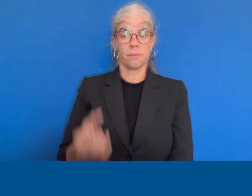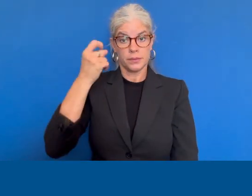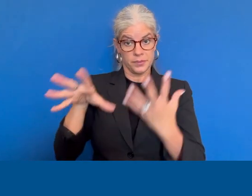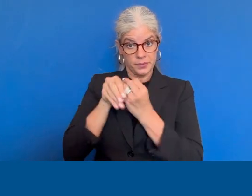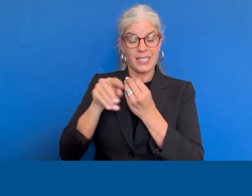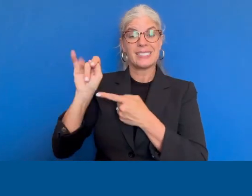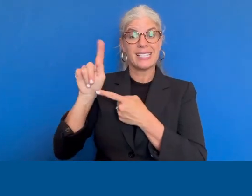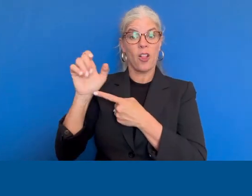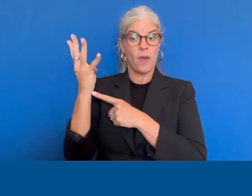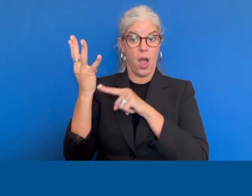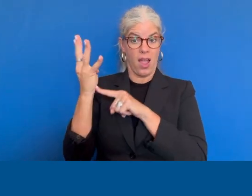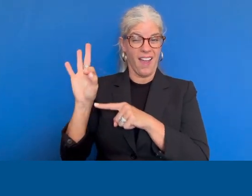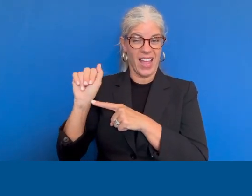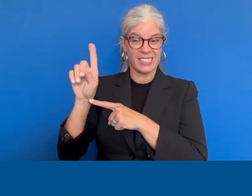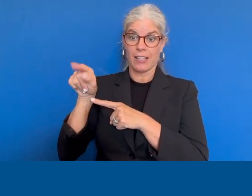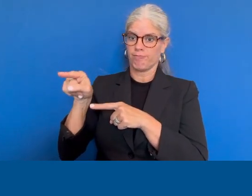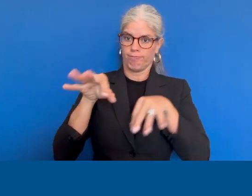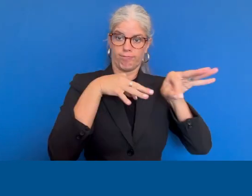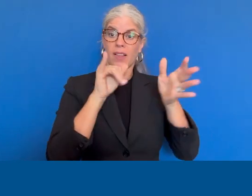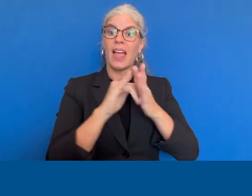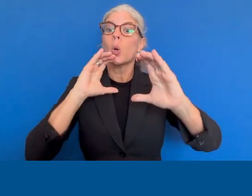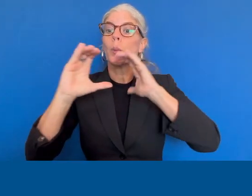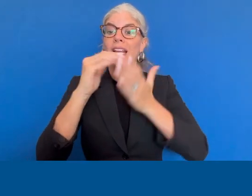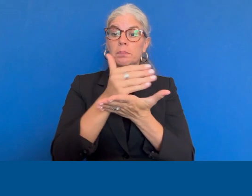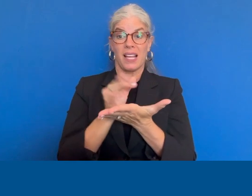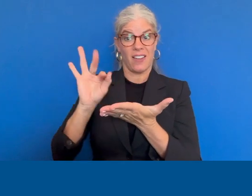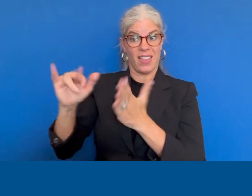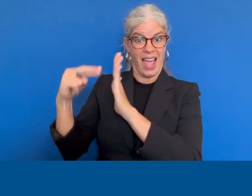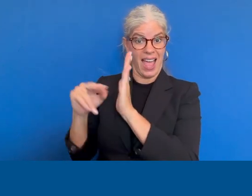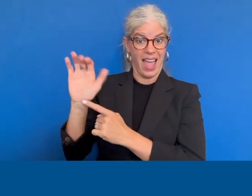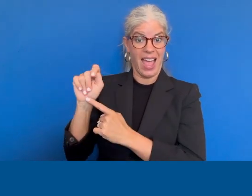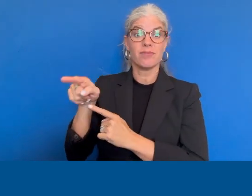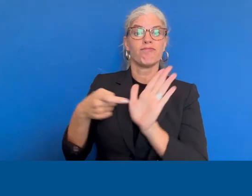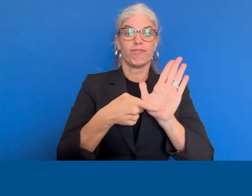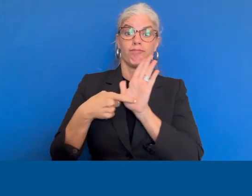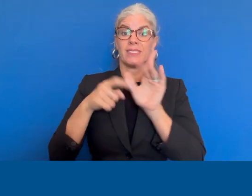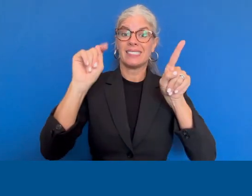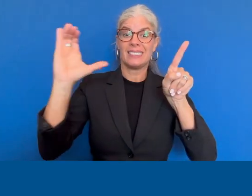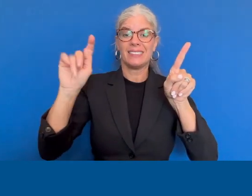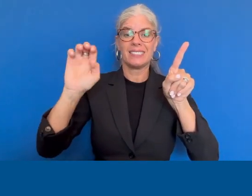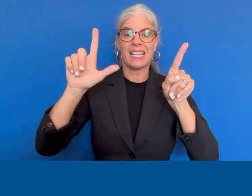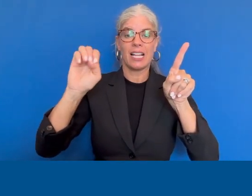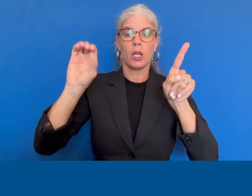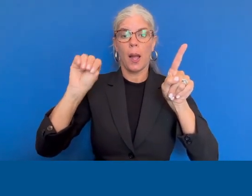Additionally, Title IV of the ADA addresses the communication aspect of the act. It requires that telecommunications companies